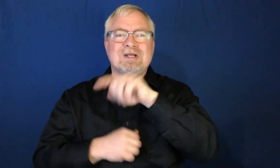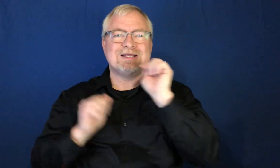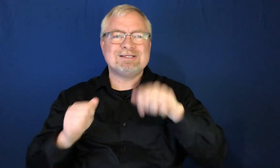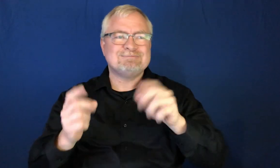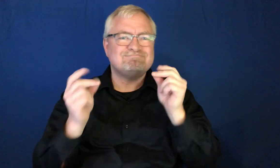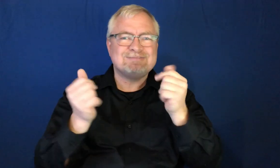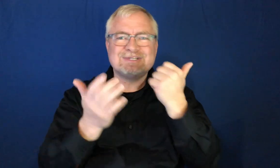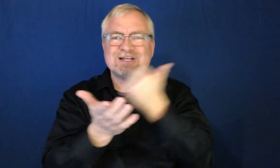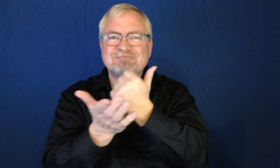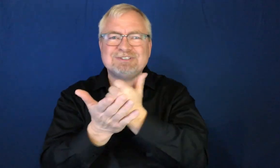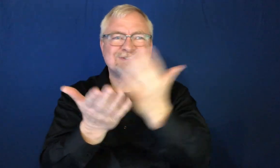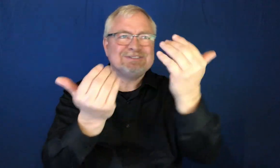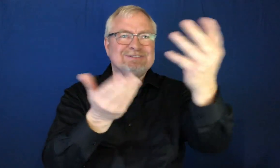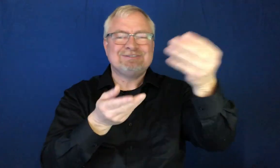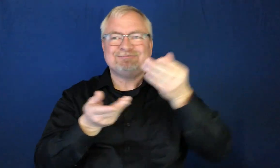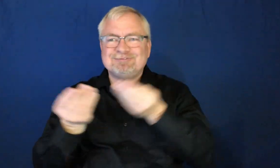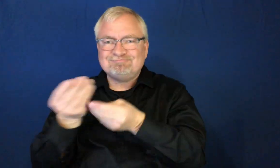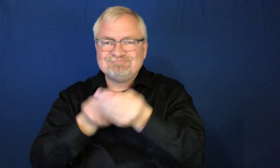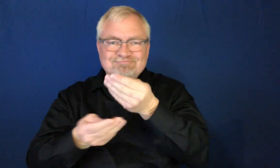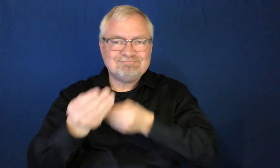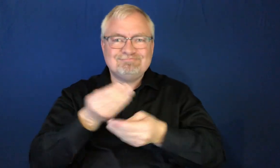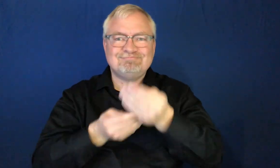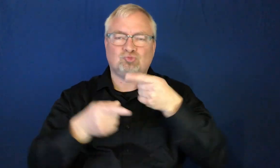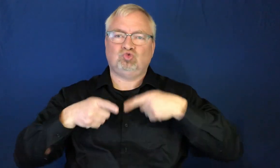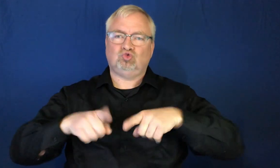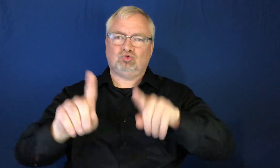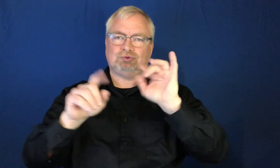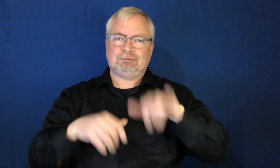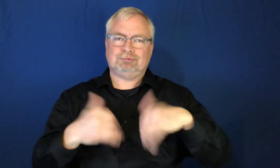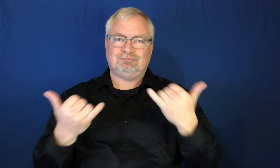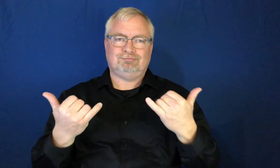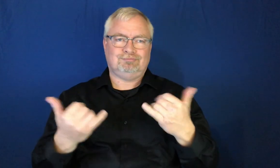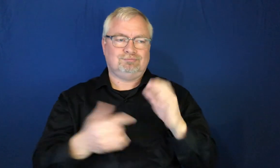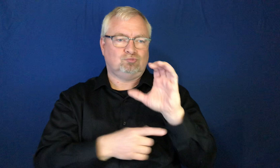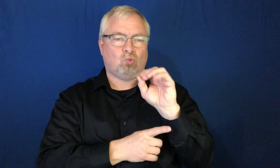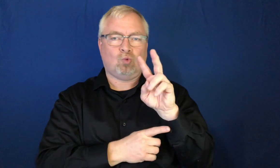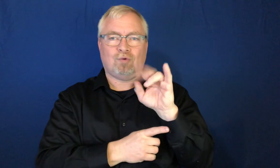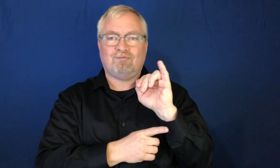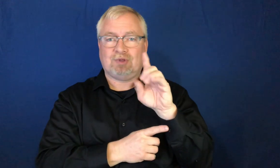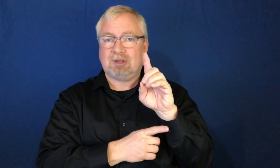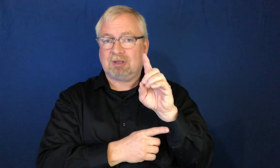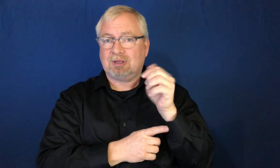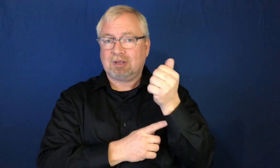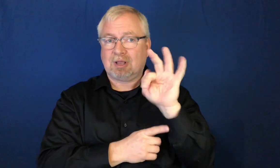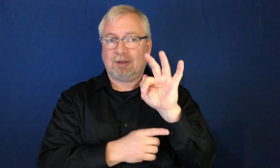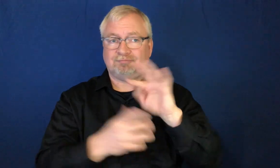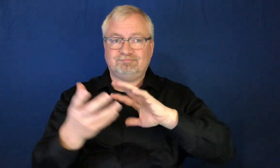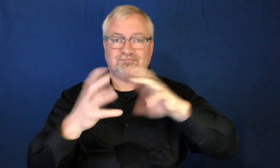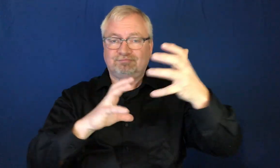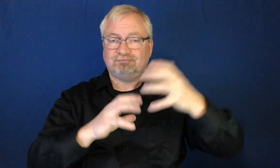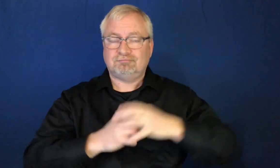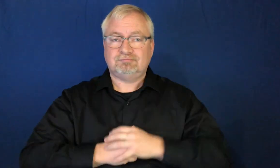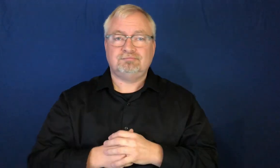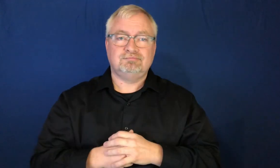who need immediate assistance during COVID-19 closures.